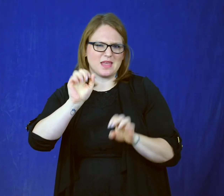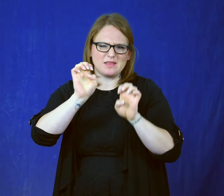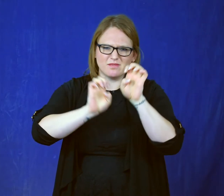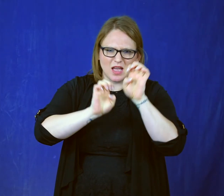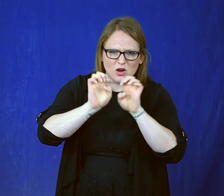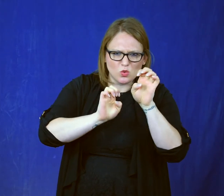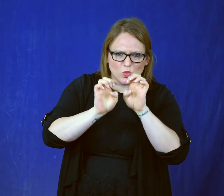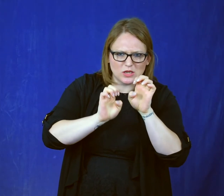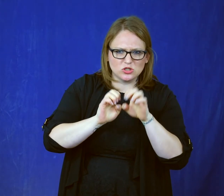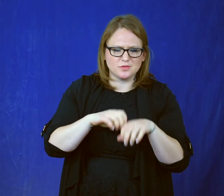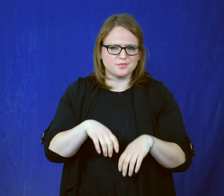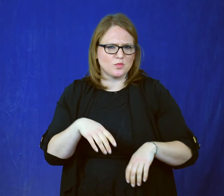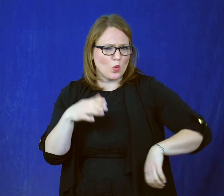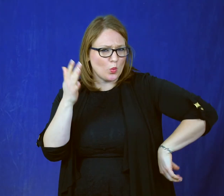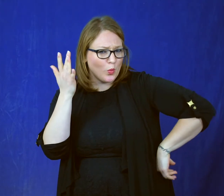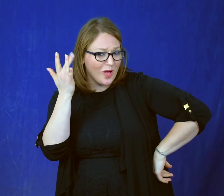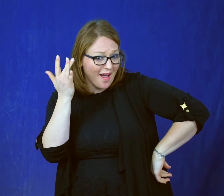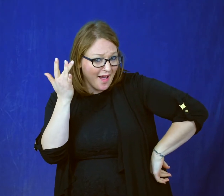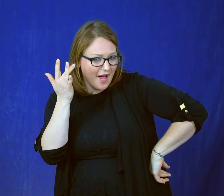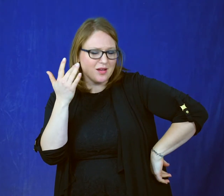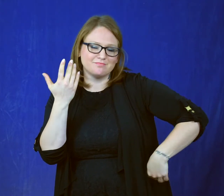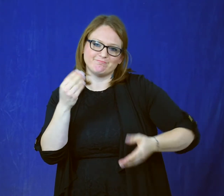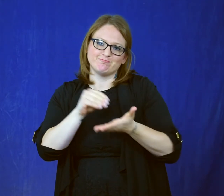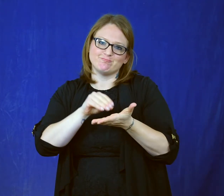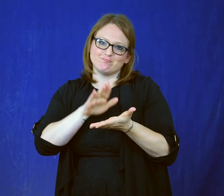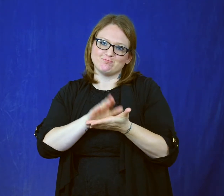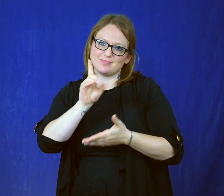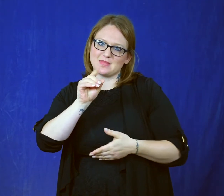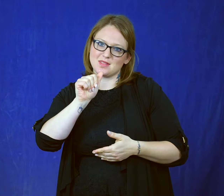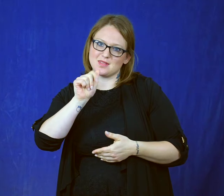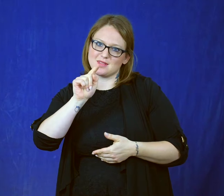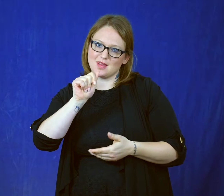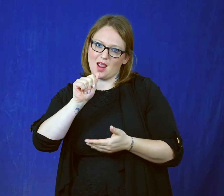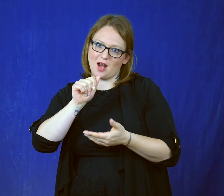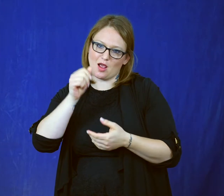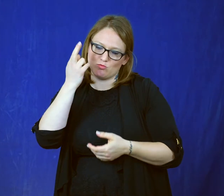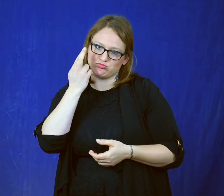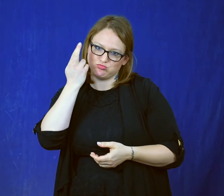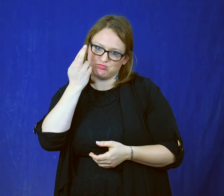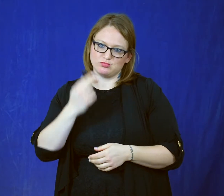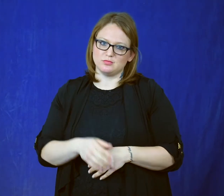family) so that they can track outcomes better.